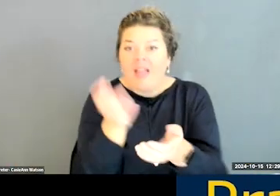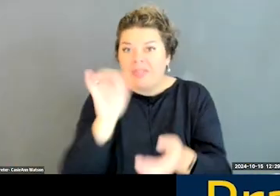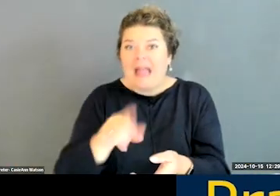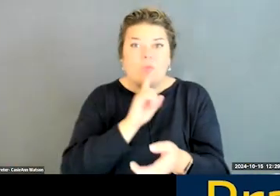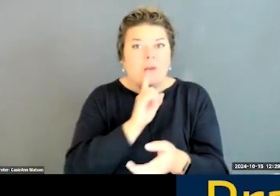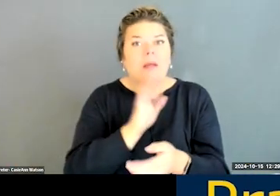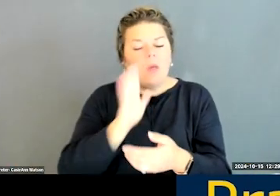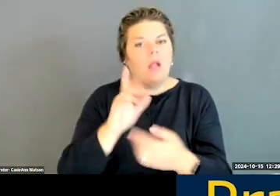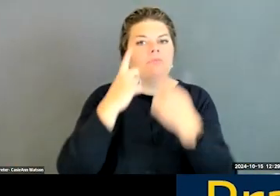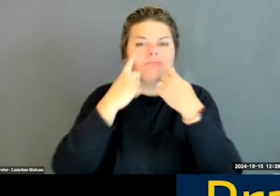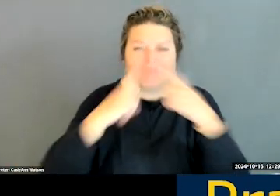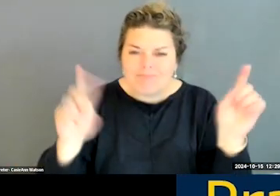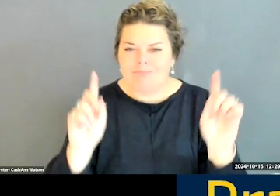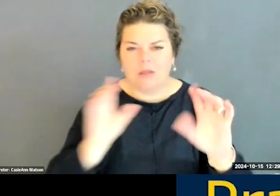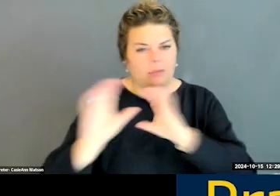some of that effective communication.